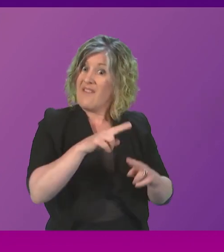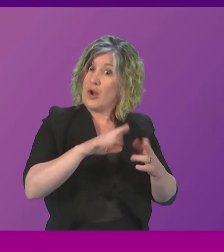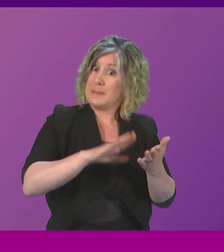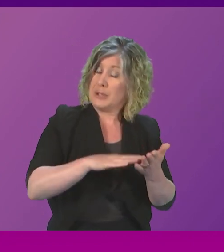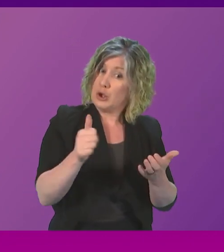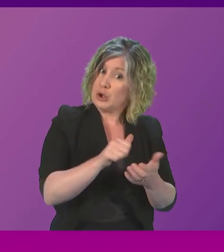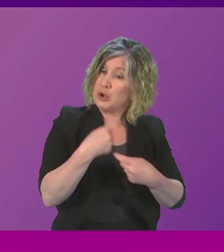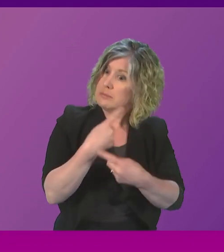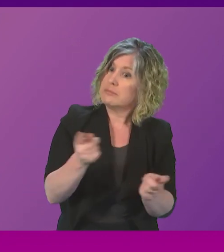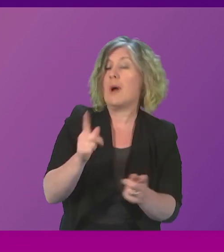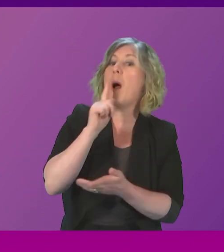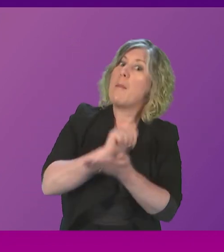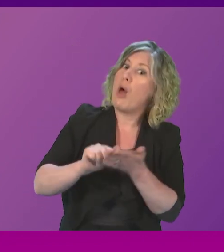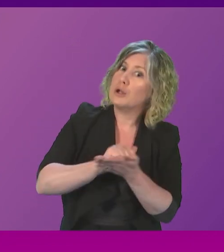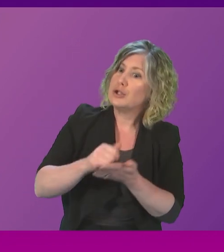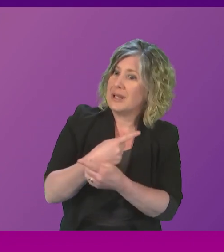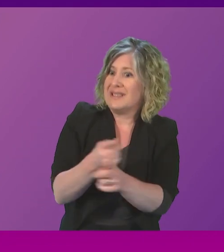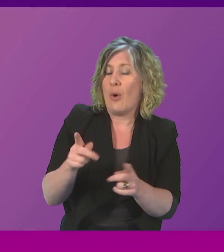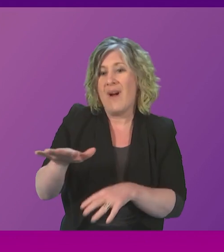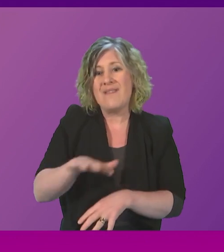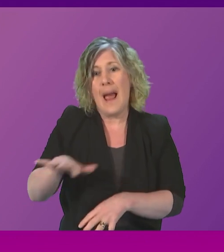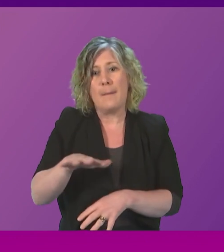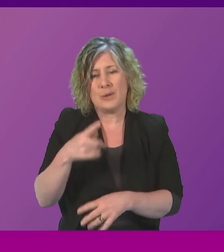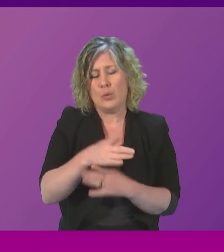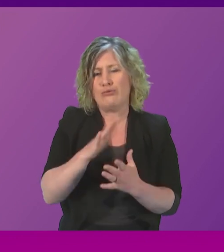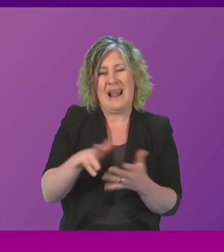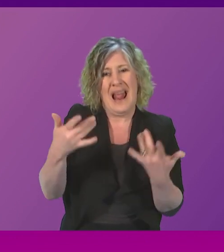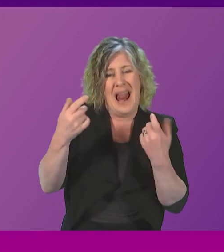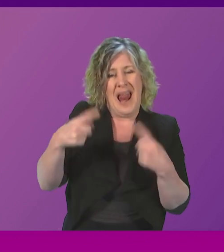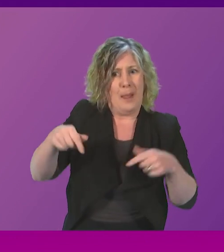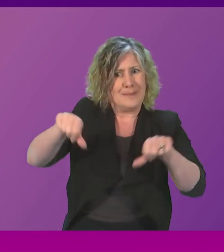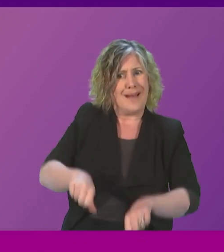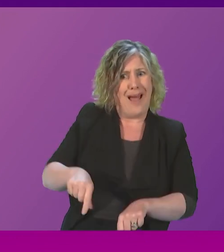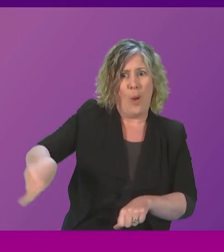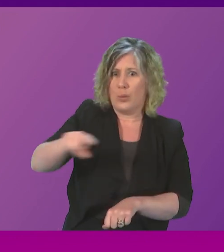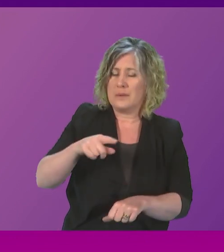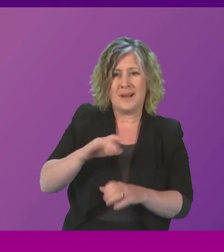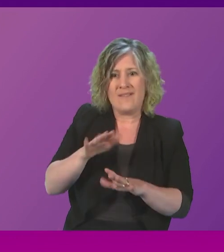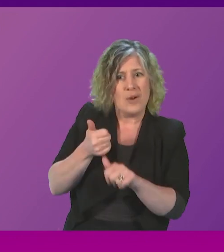he let down as health secretary?